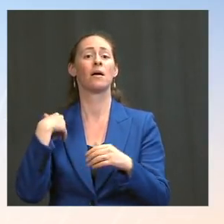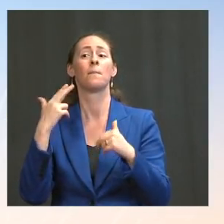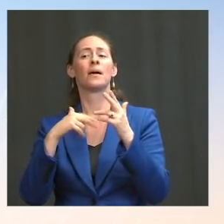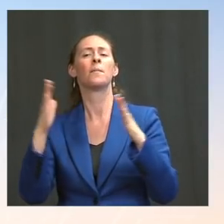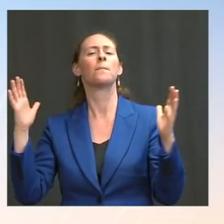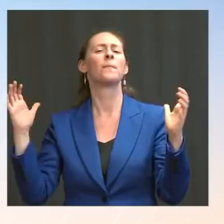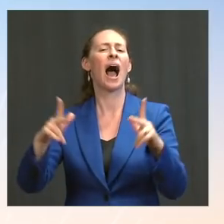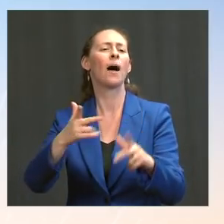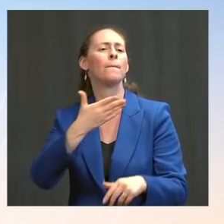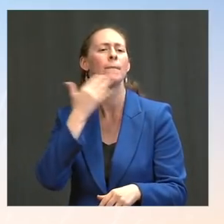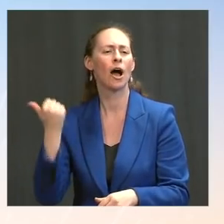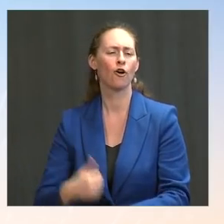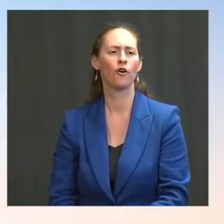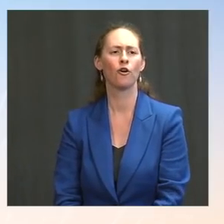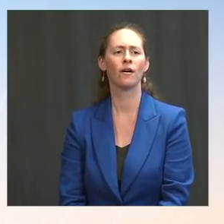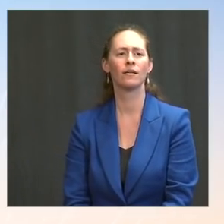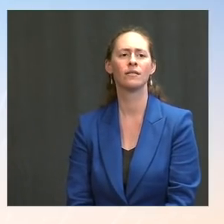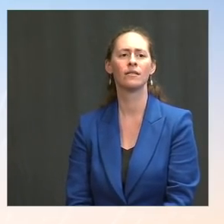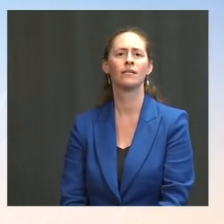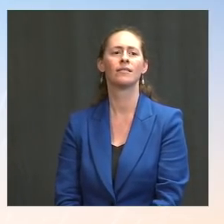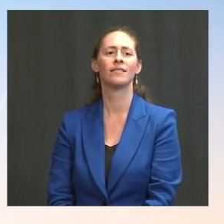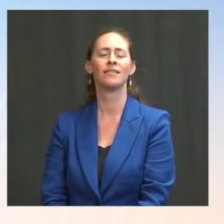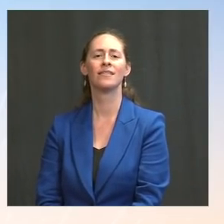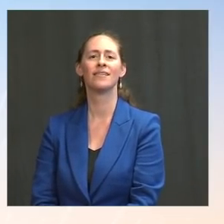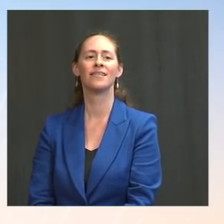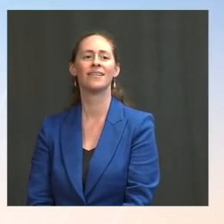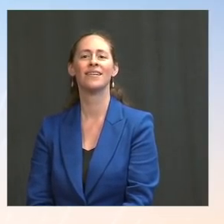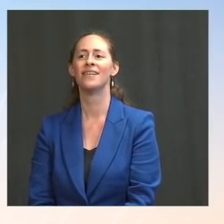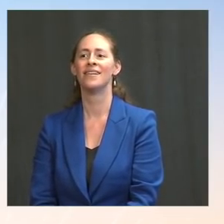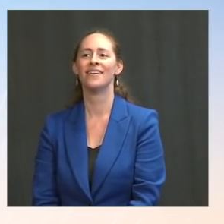Ms. Psaki: Great. The Press: -- from hot dogs.